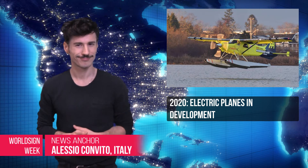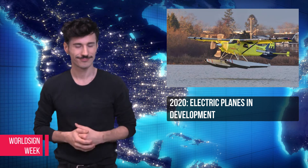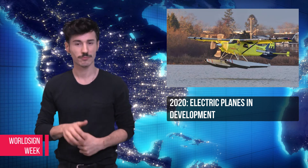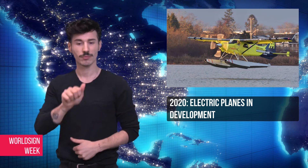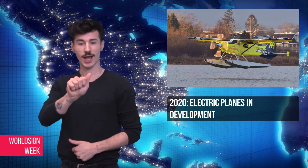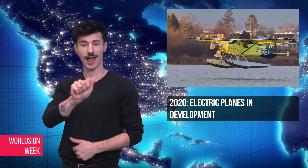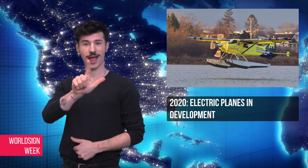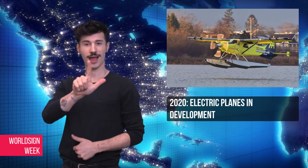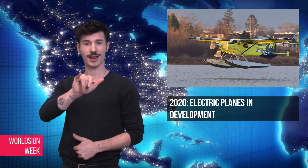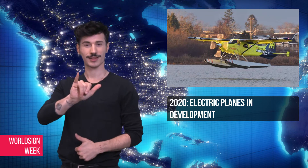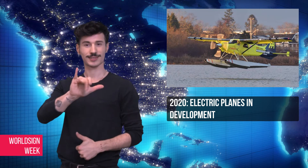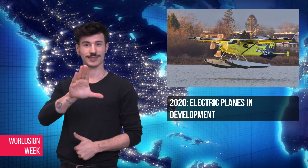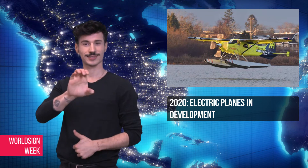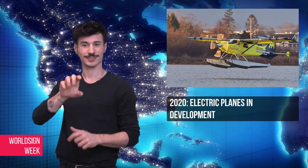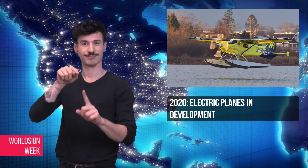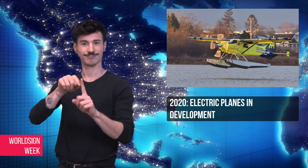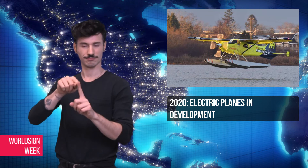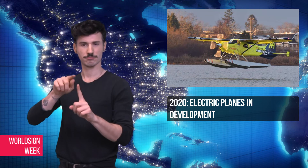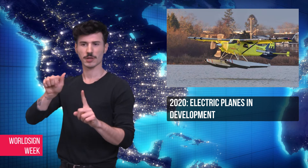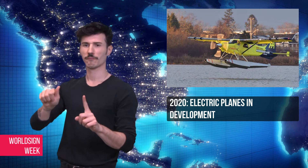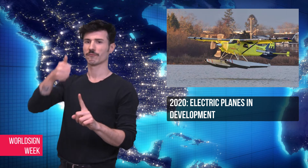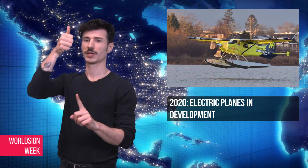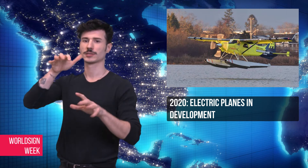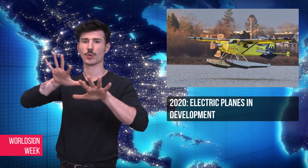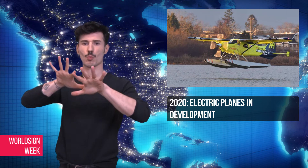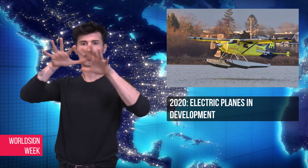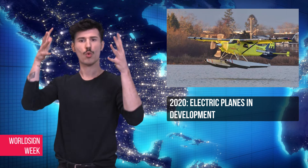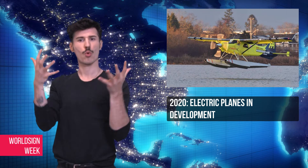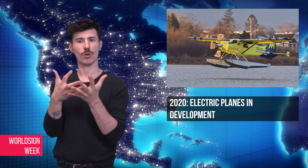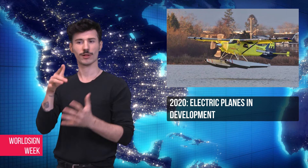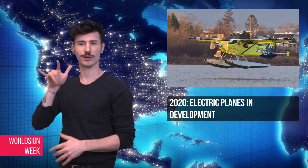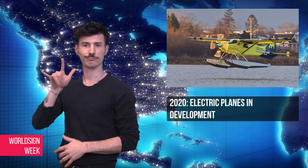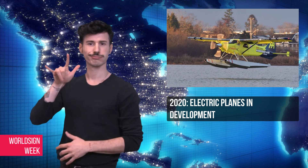[Alessio]: Electric flights are coming.